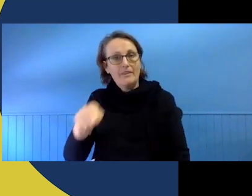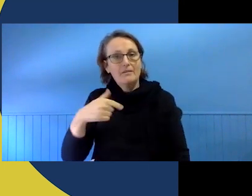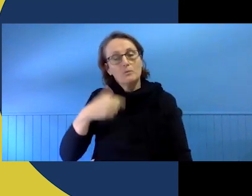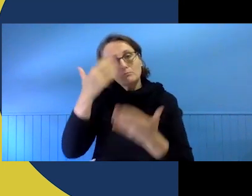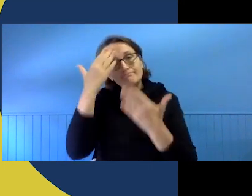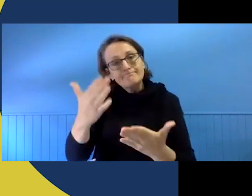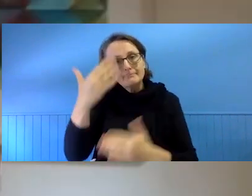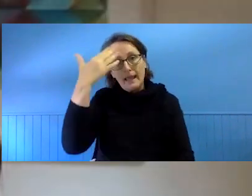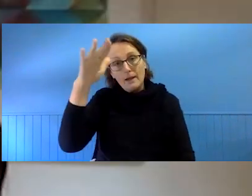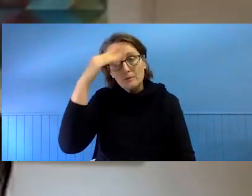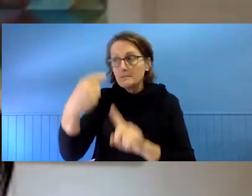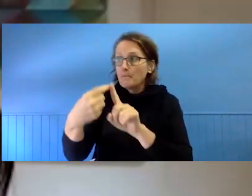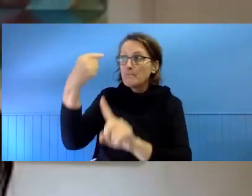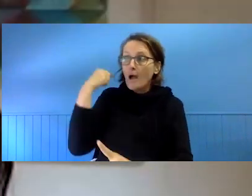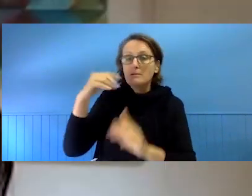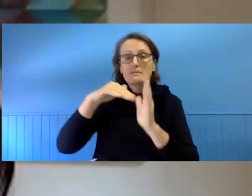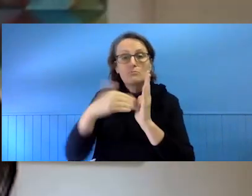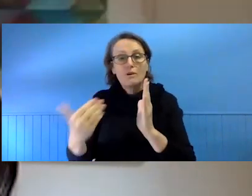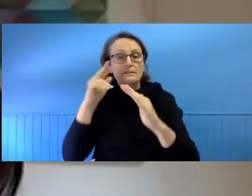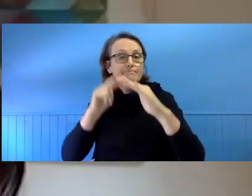future. If you want to share an acknowledgement of the country you